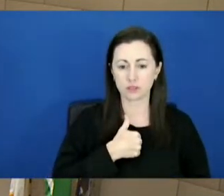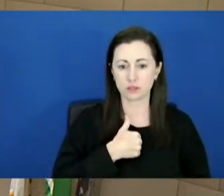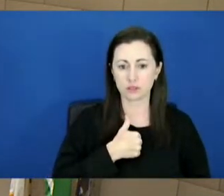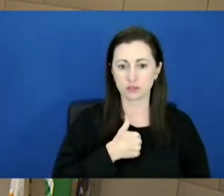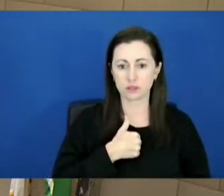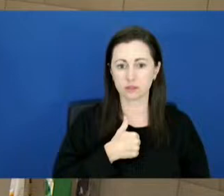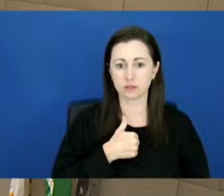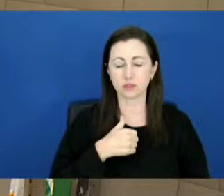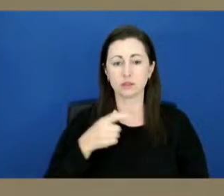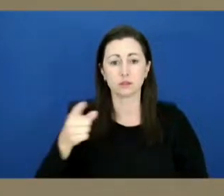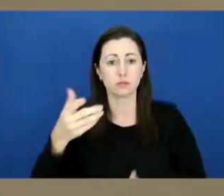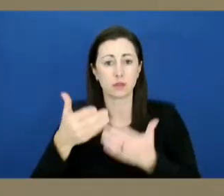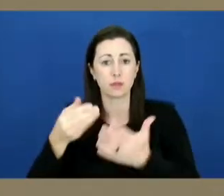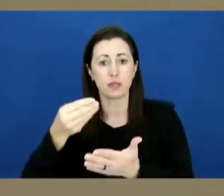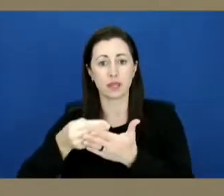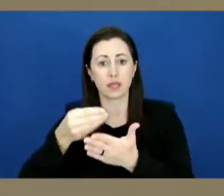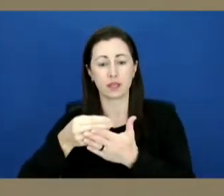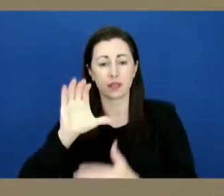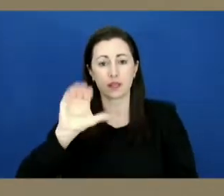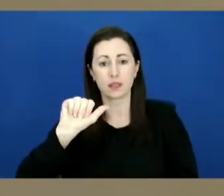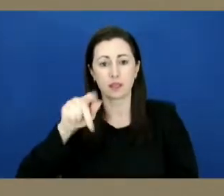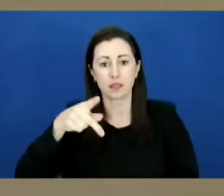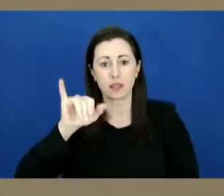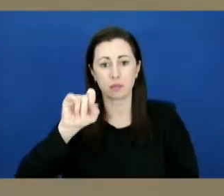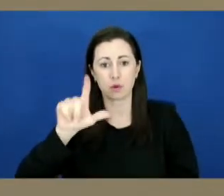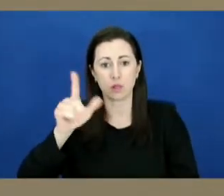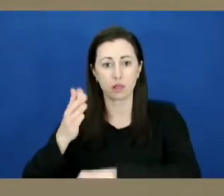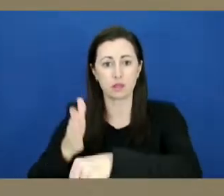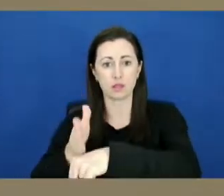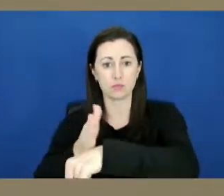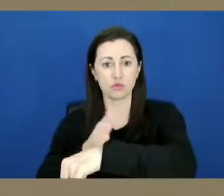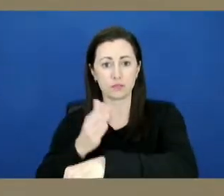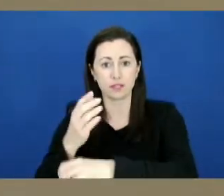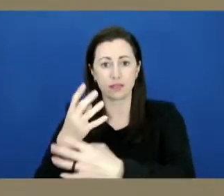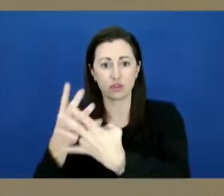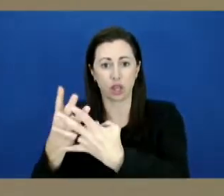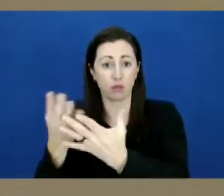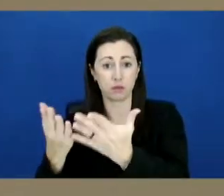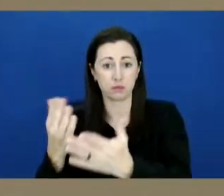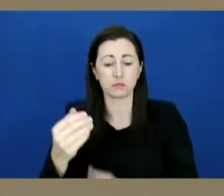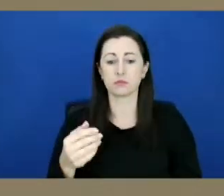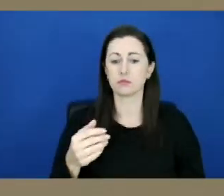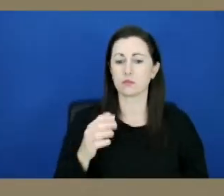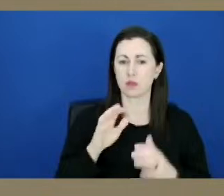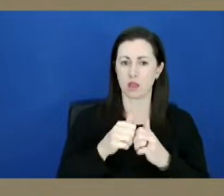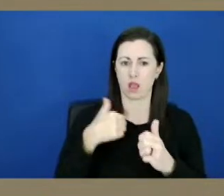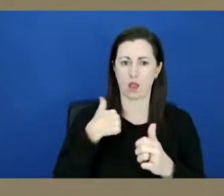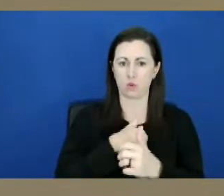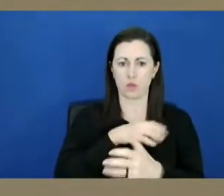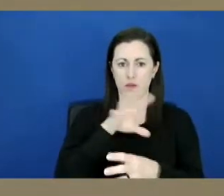I'M SORRY,